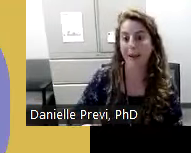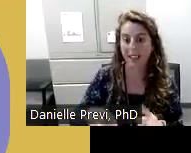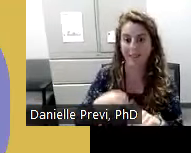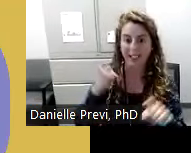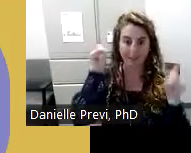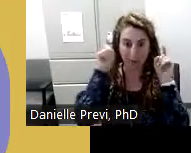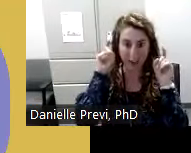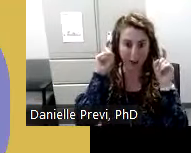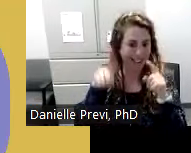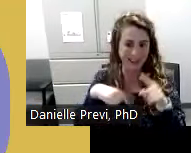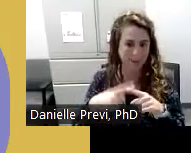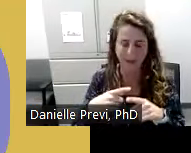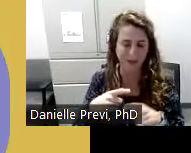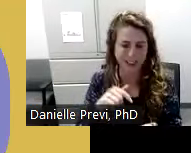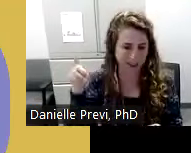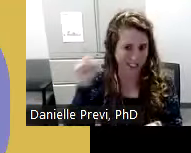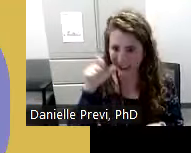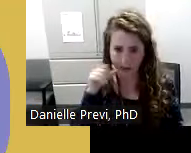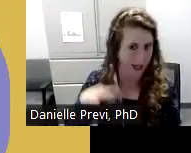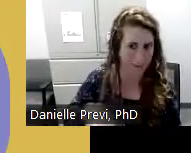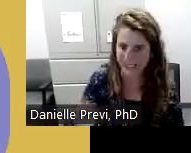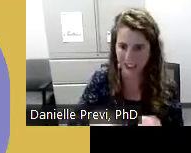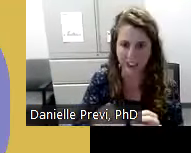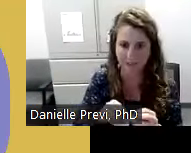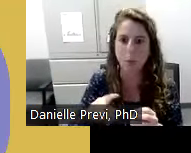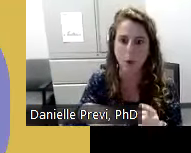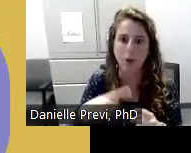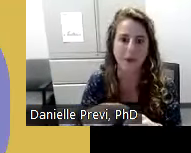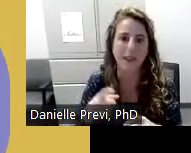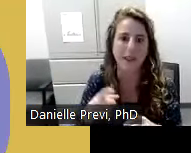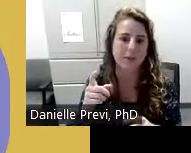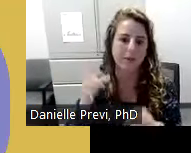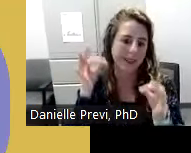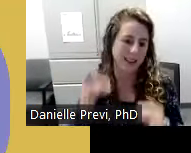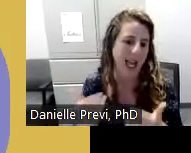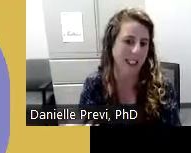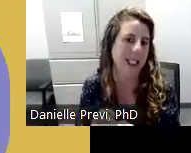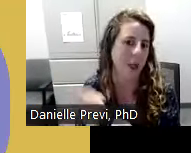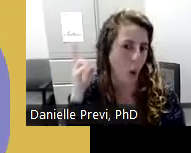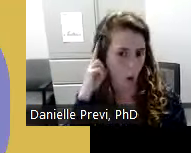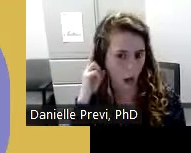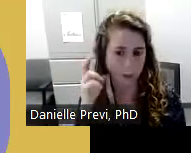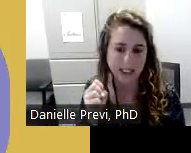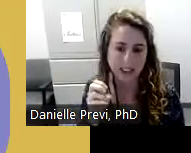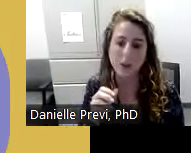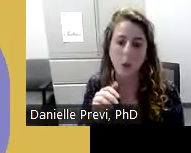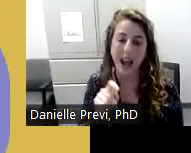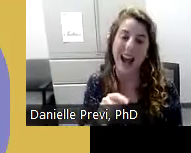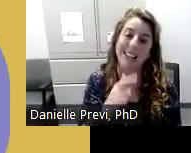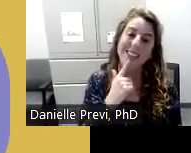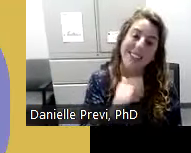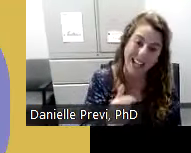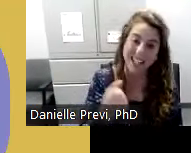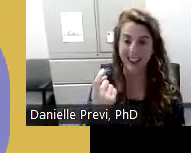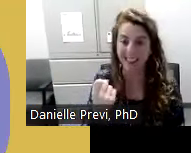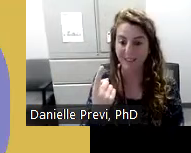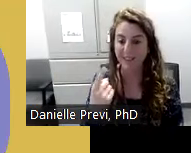loss, it's becoming marked, or they might have used and gotten benefit from hearing aids that